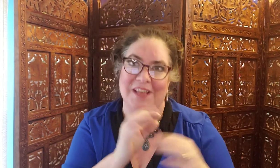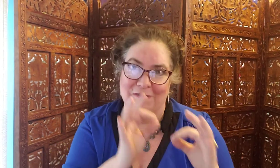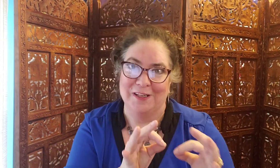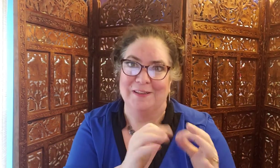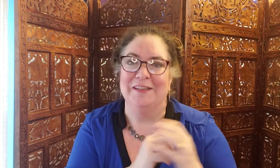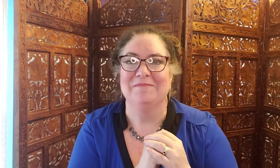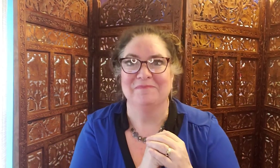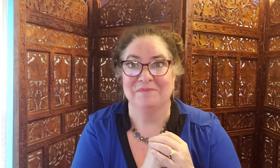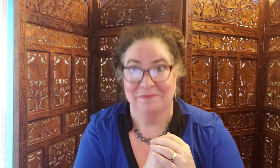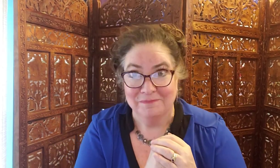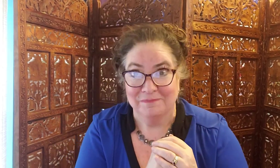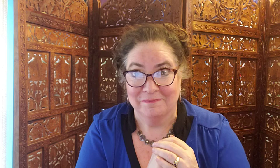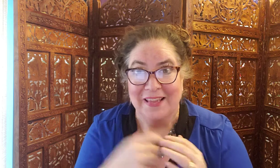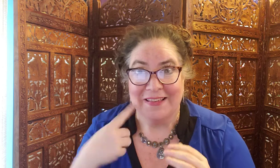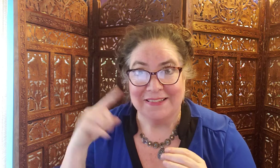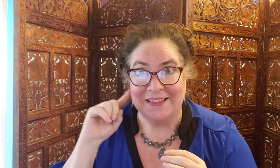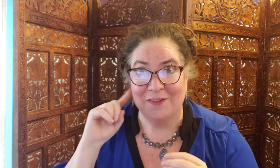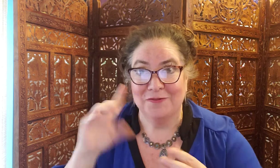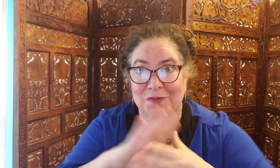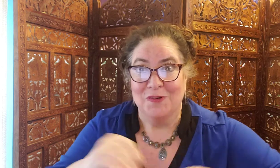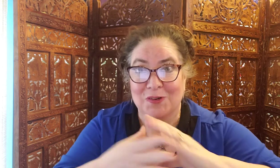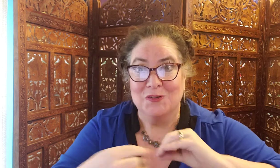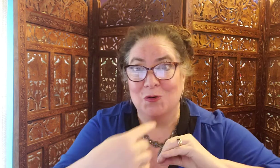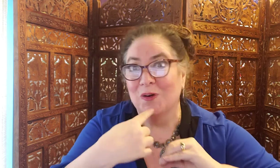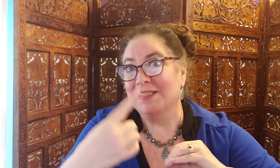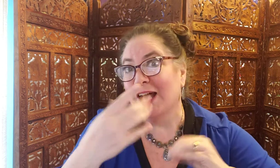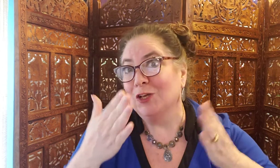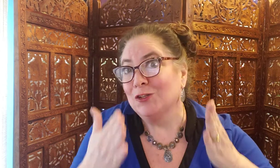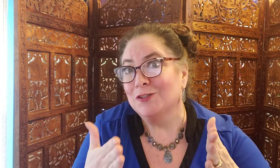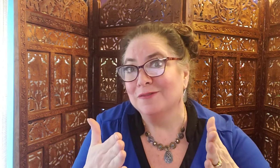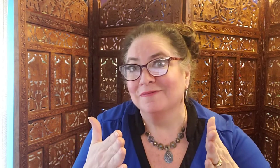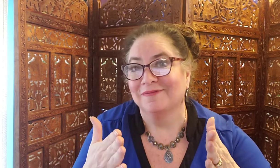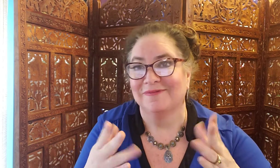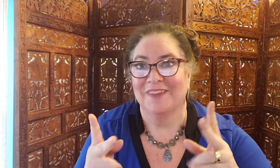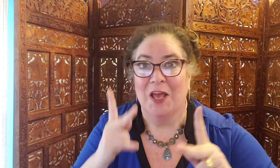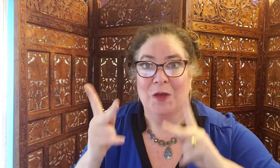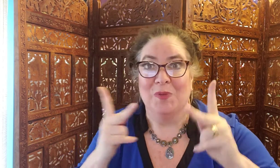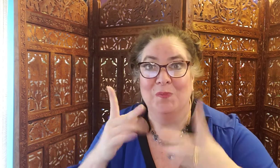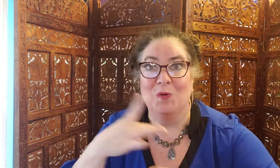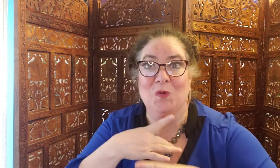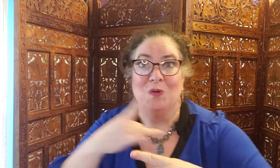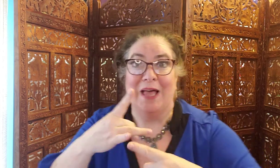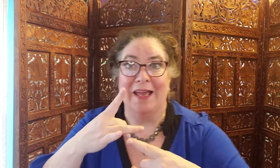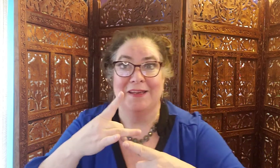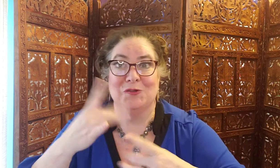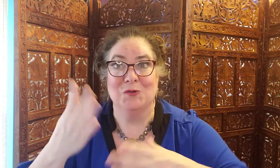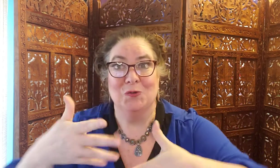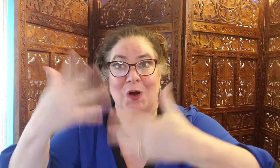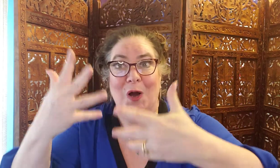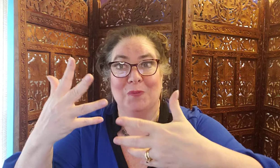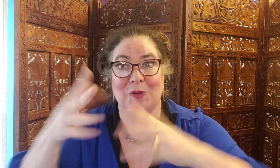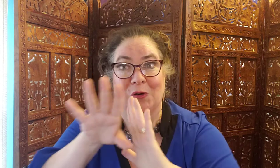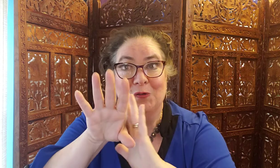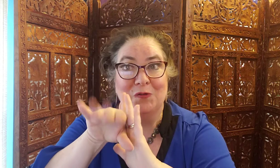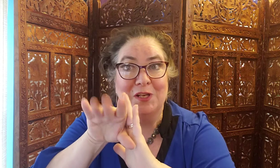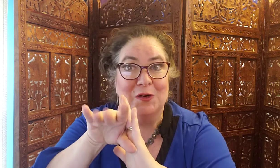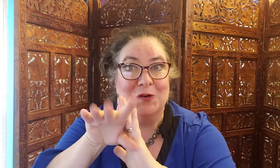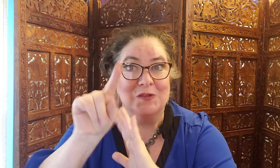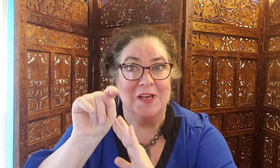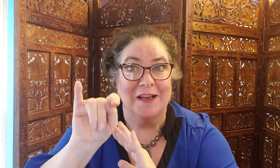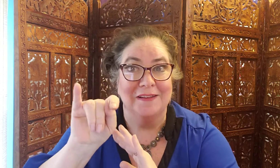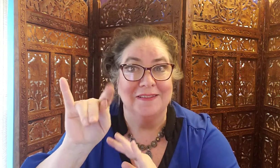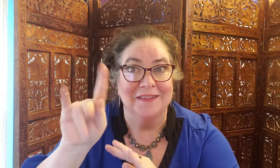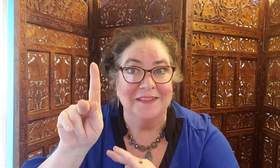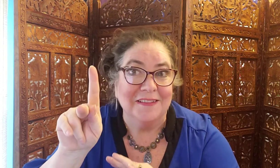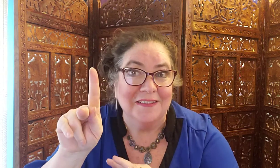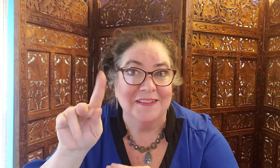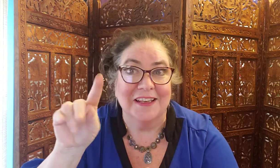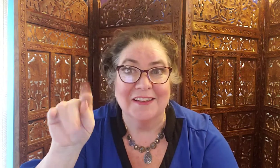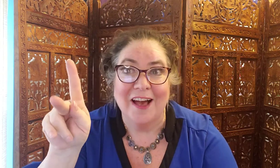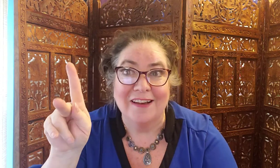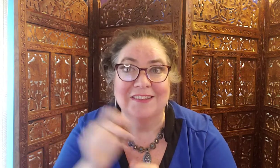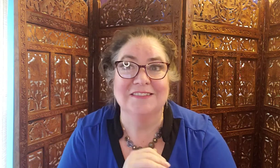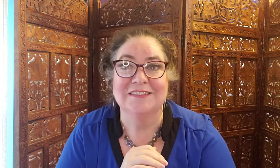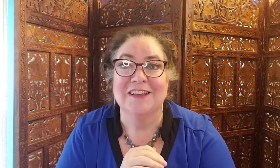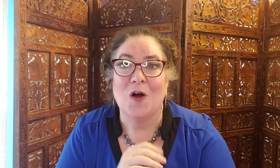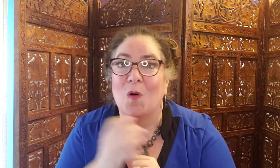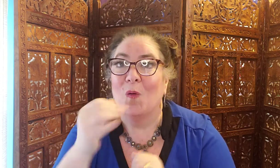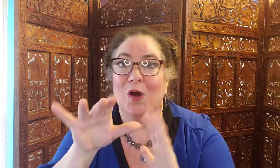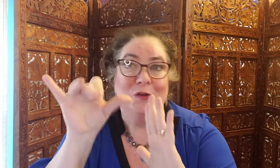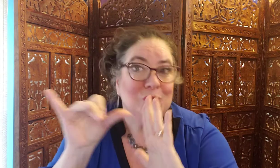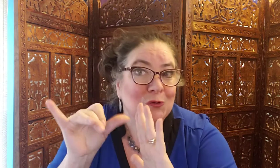definitely, deaf storytellers, people who like to upload videos, on tic toc or youtube,